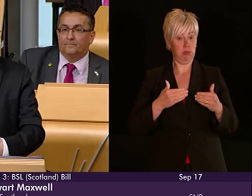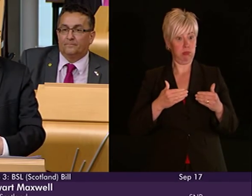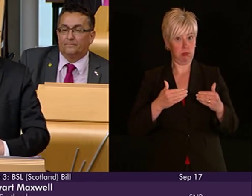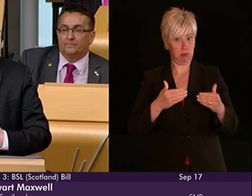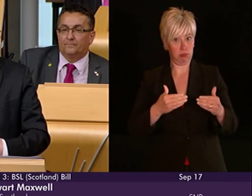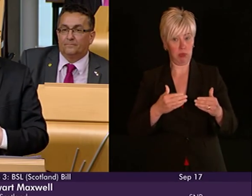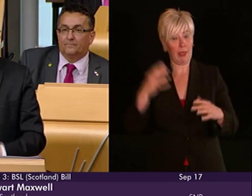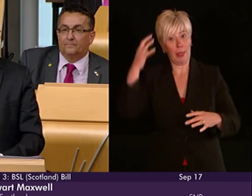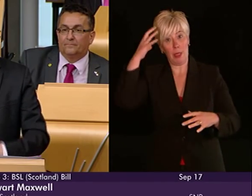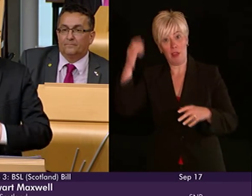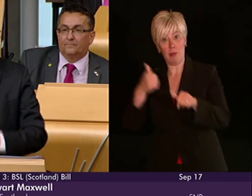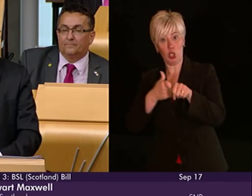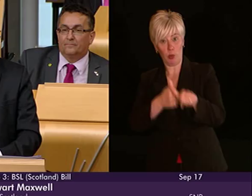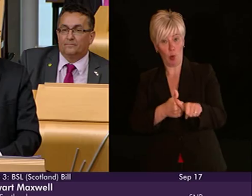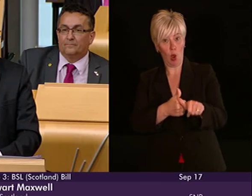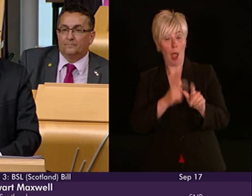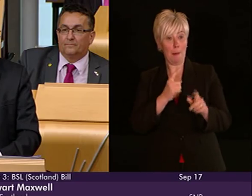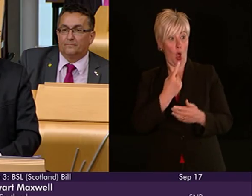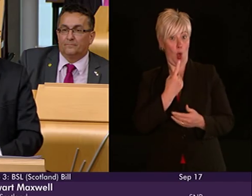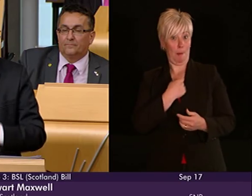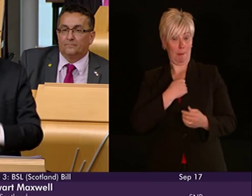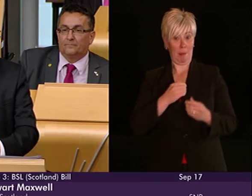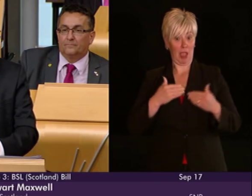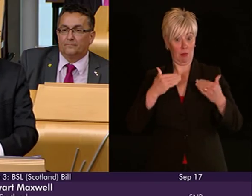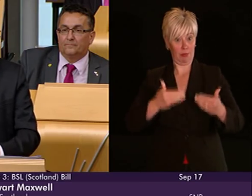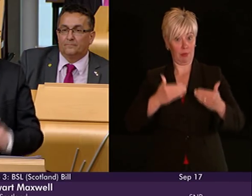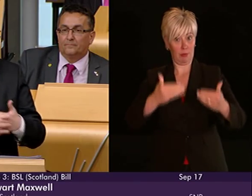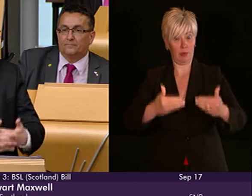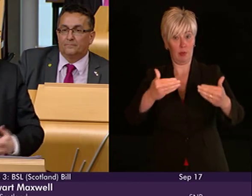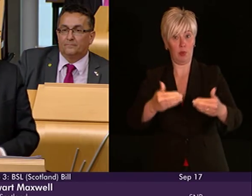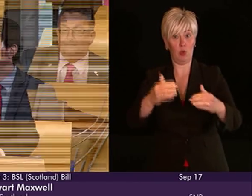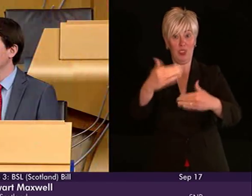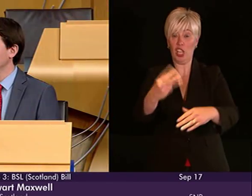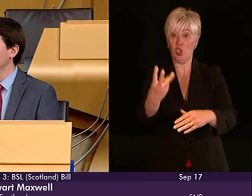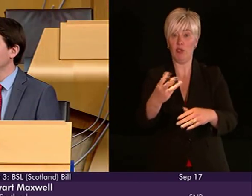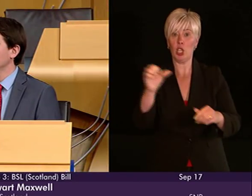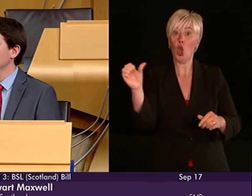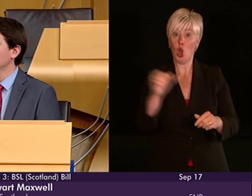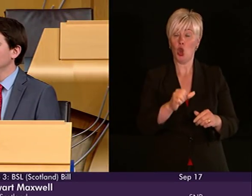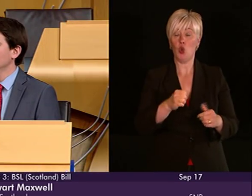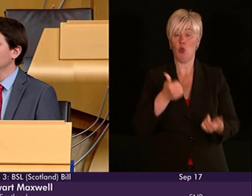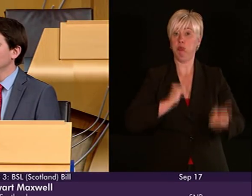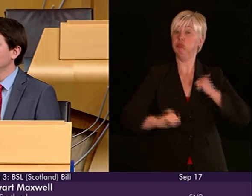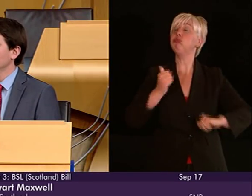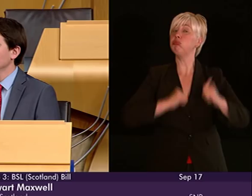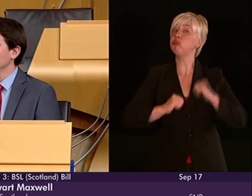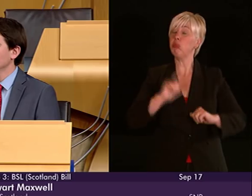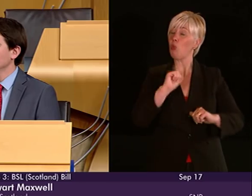supported by the Government but got it all the way through to stage 3 is a tremendous achievement, and Mark Griffin should be proud of what he has done.